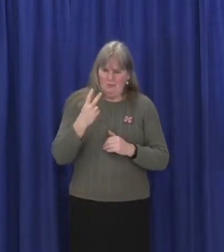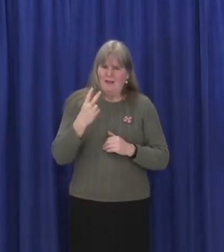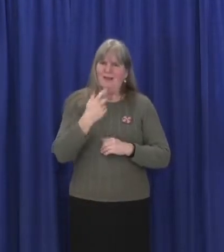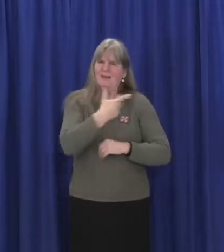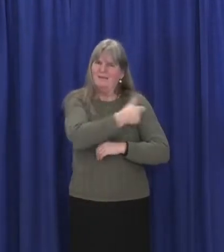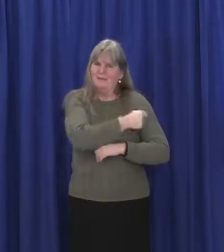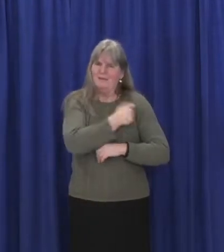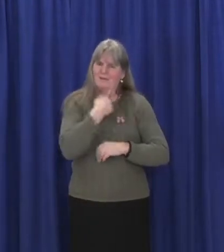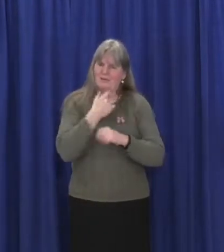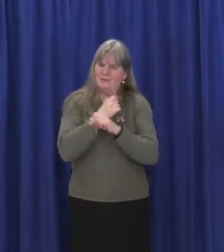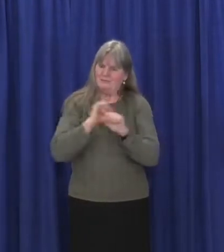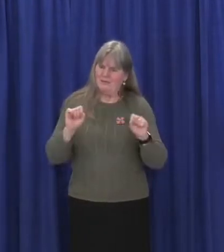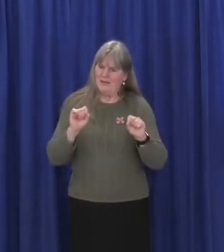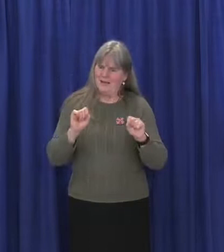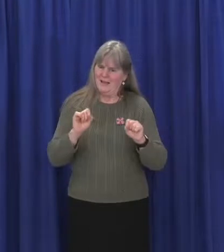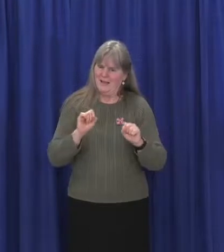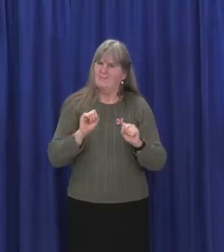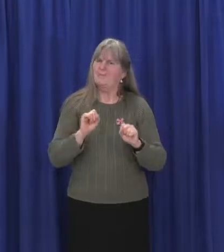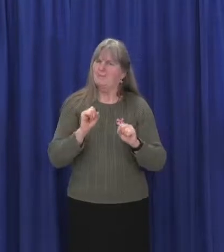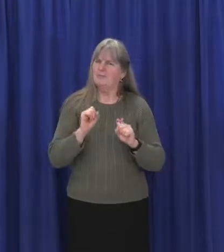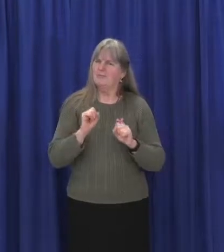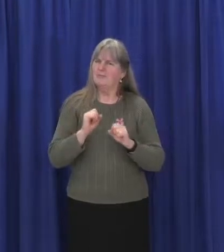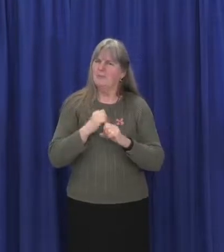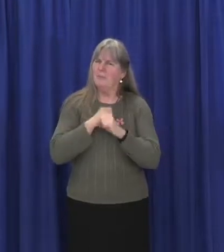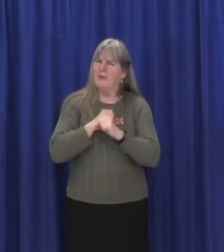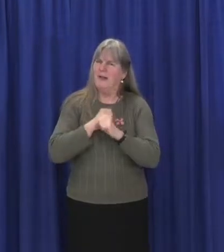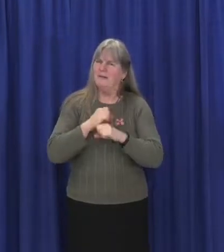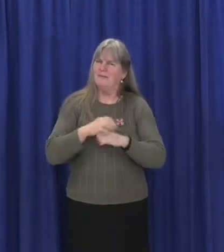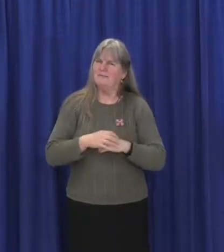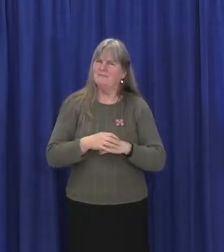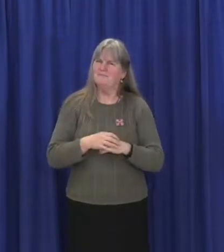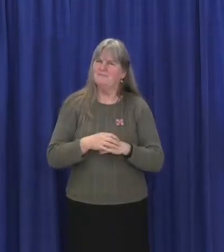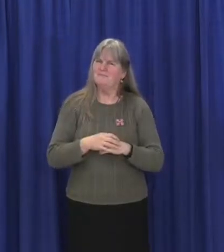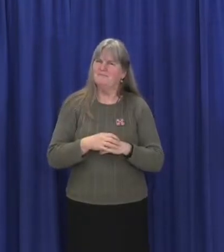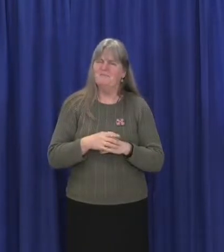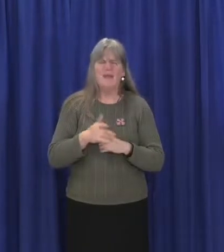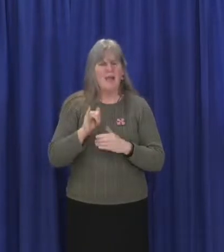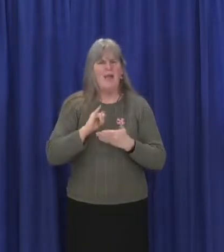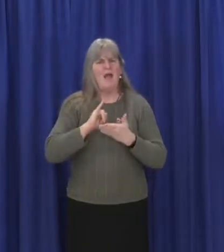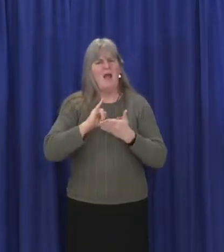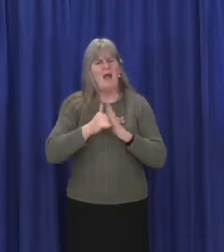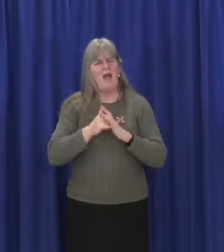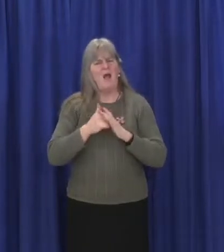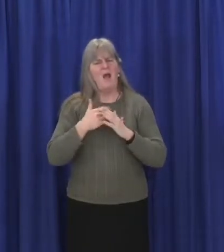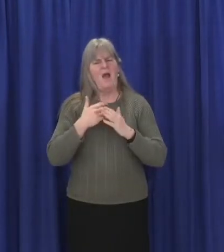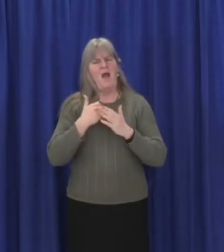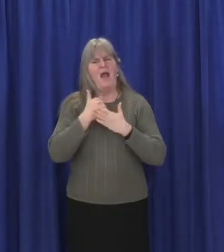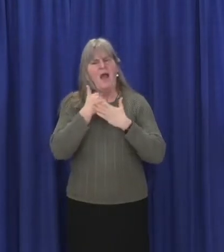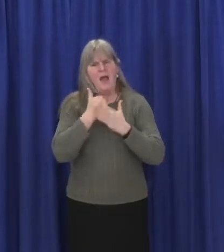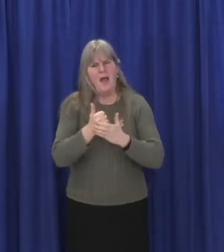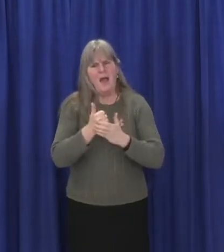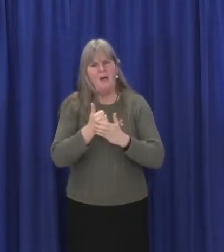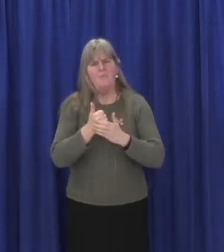effective COVID-19 vaccine. These are the ways we help ourselves move into the next phase of the pandemic,